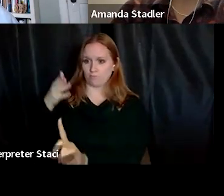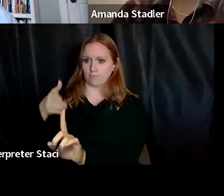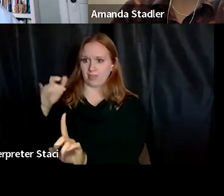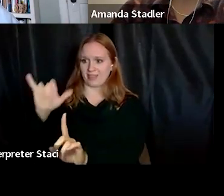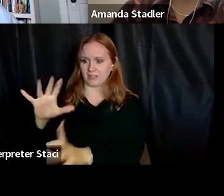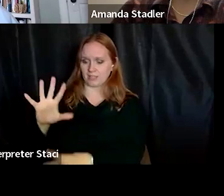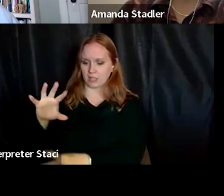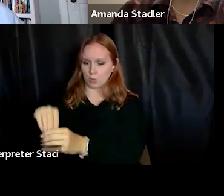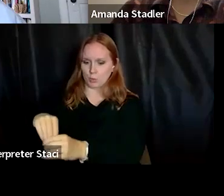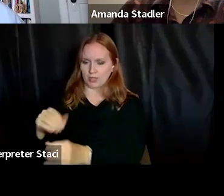because it increases income.